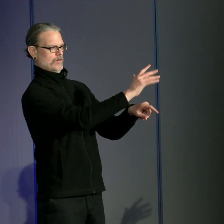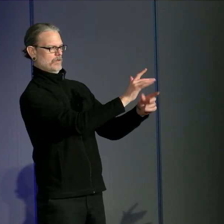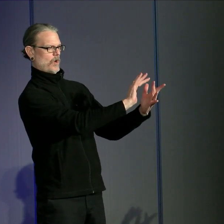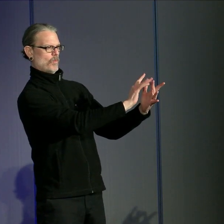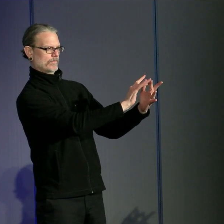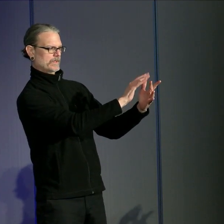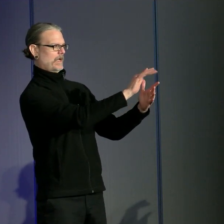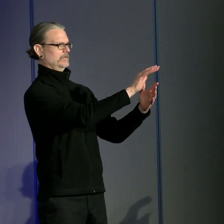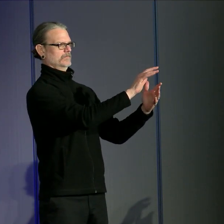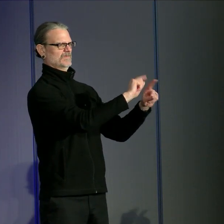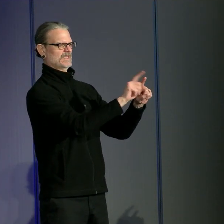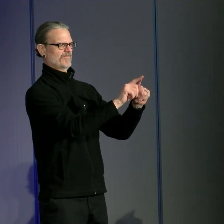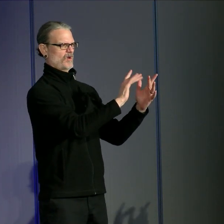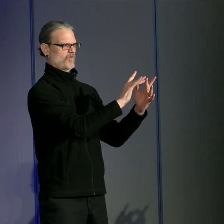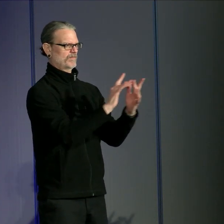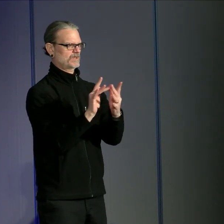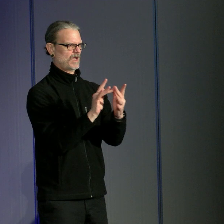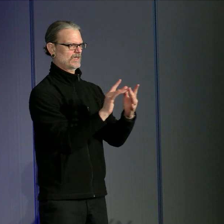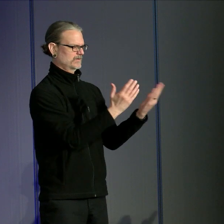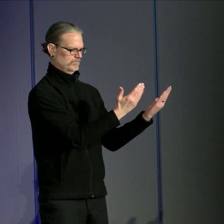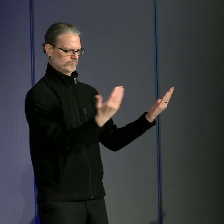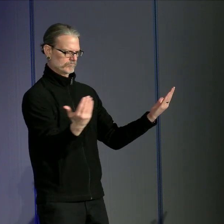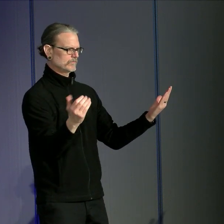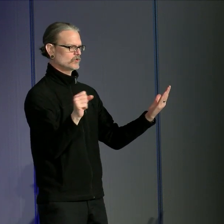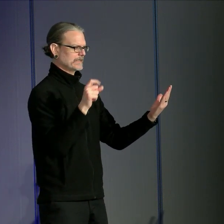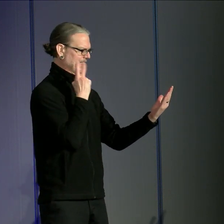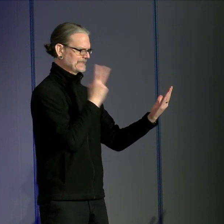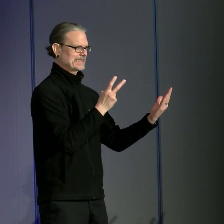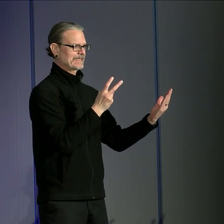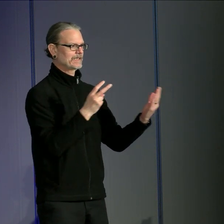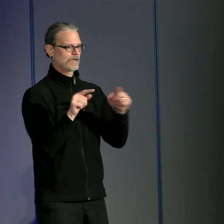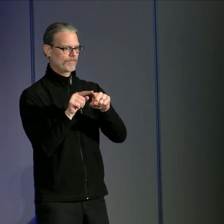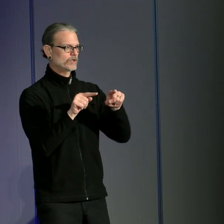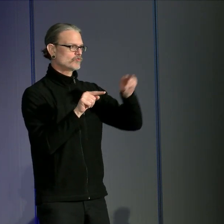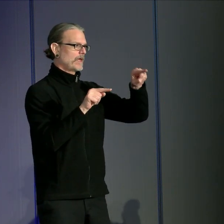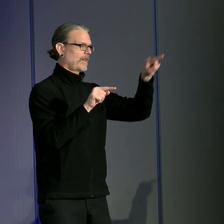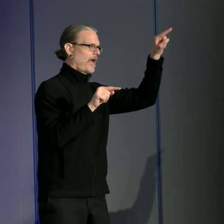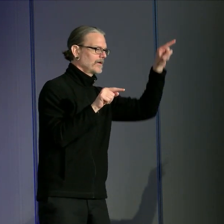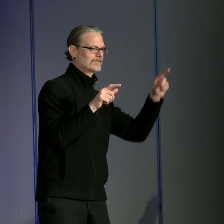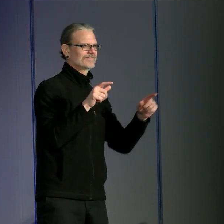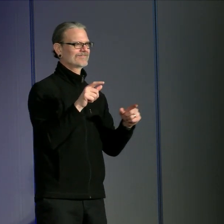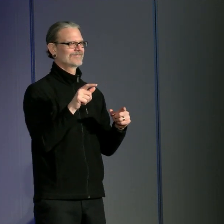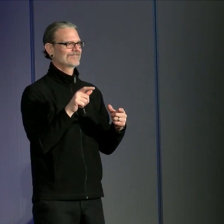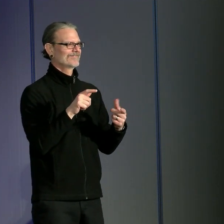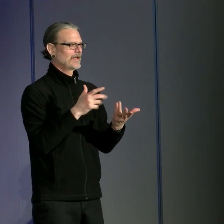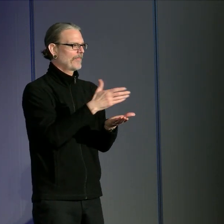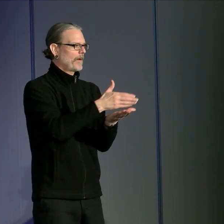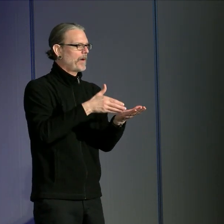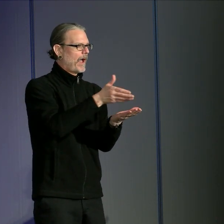one time, you can see with your trend line and pie charts and so on where that work is